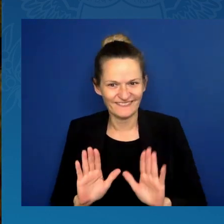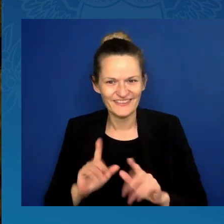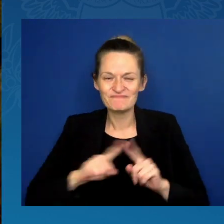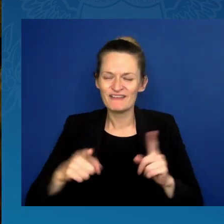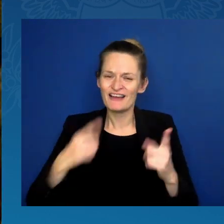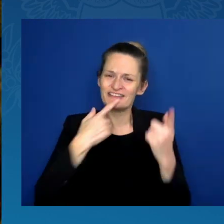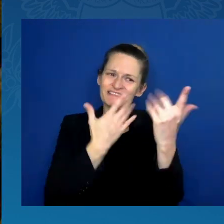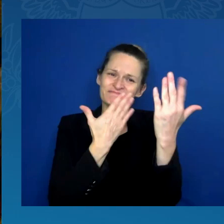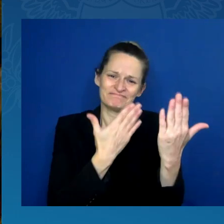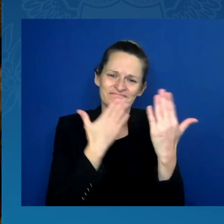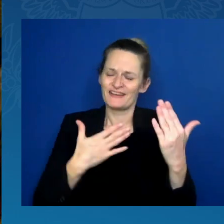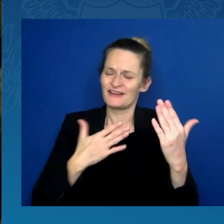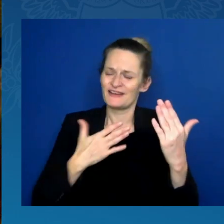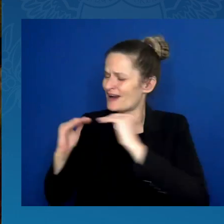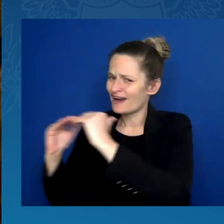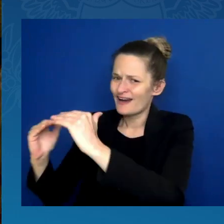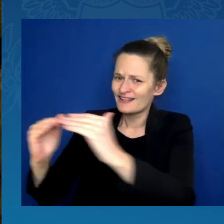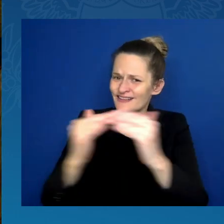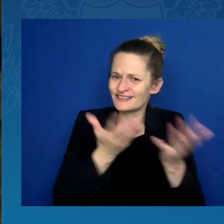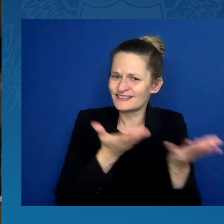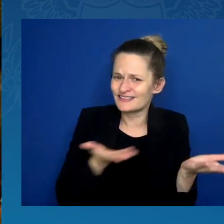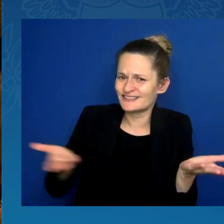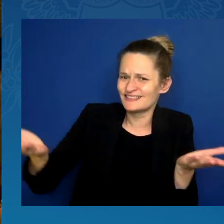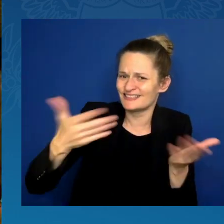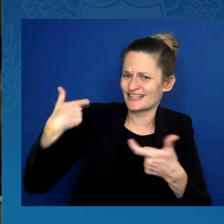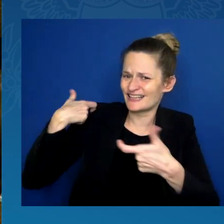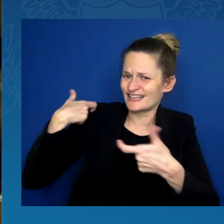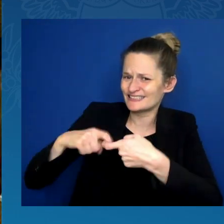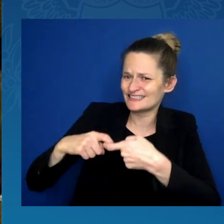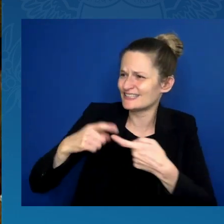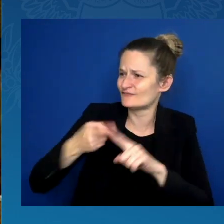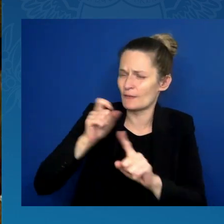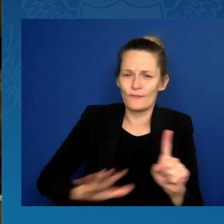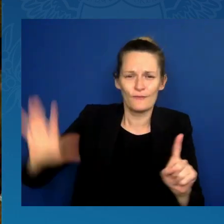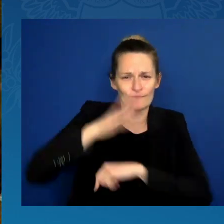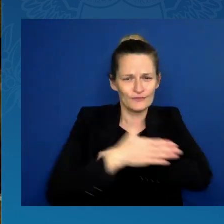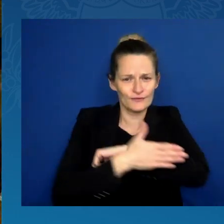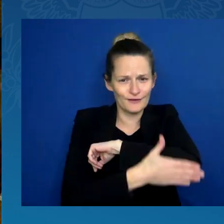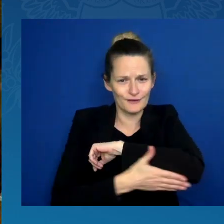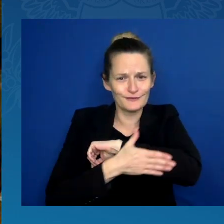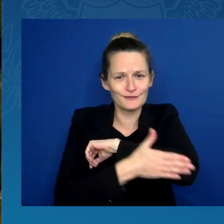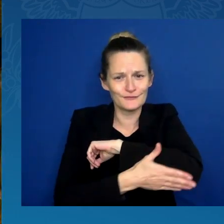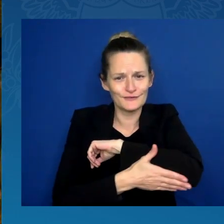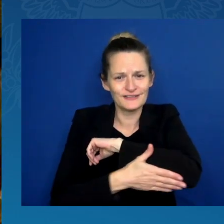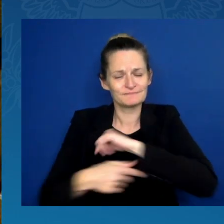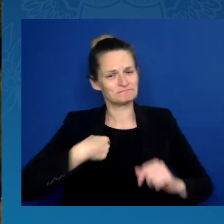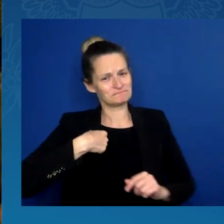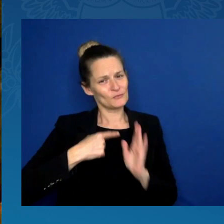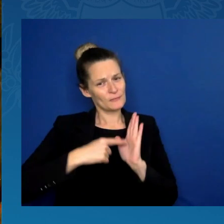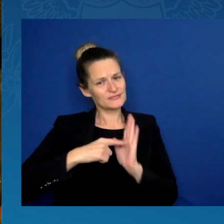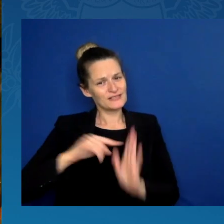I'm Illinois State Senator Selena Villanueva. And like many of my colleagues before, I'm completely disheartened by this attack on women,